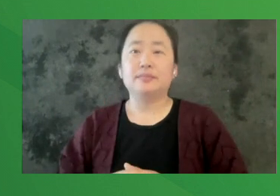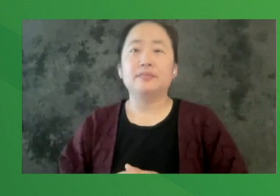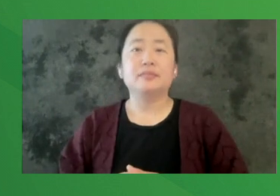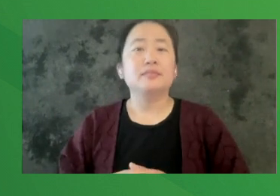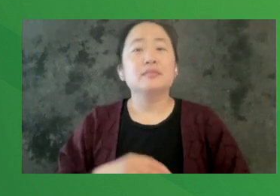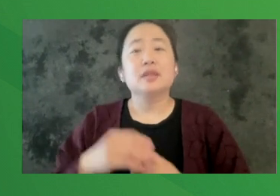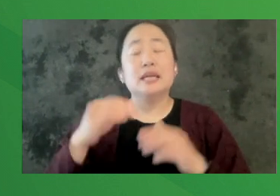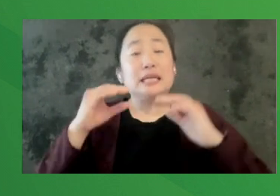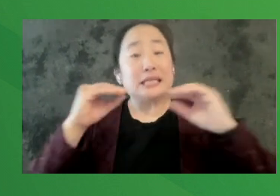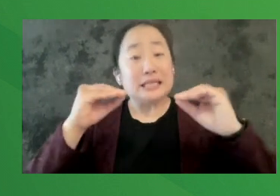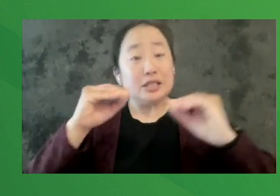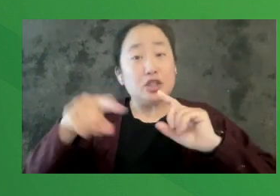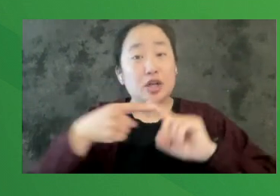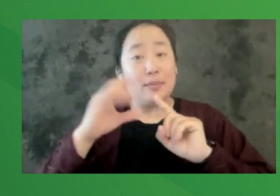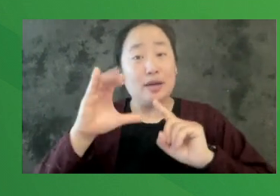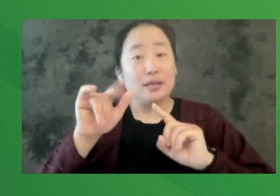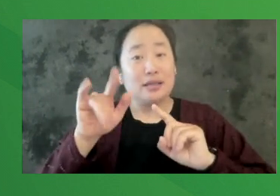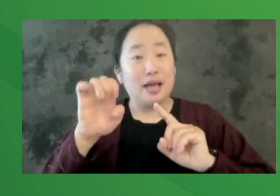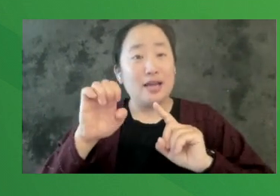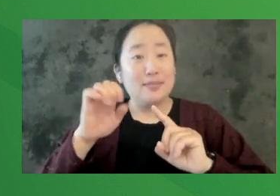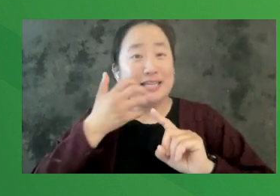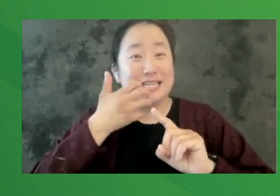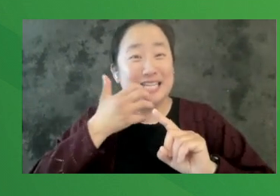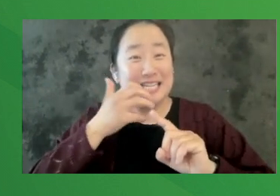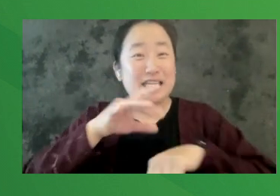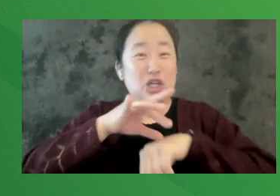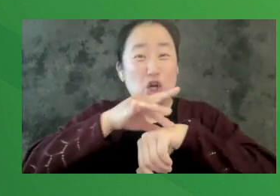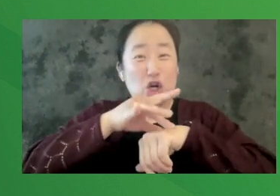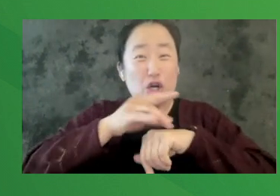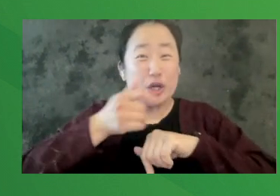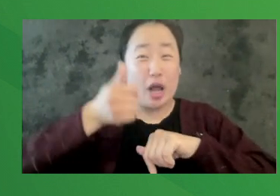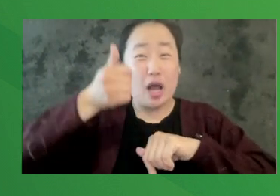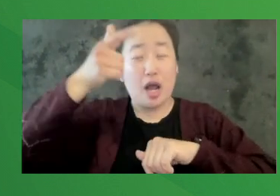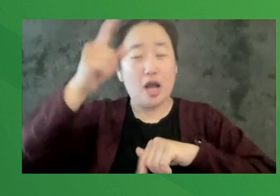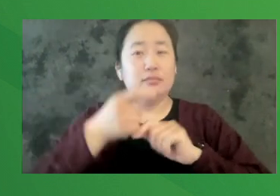middle school and actually most in middle school in science, not social studies, not